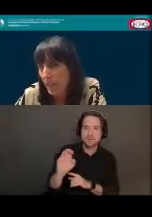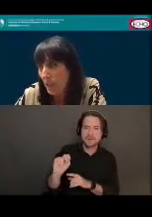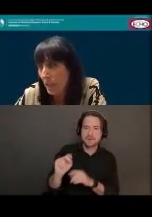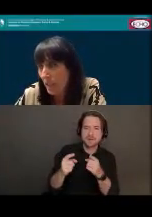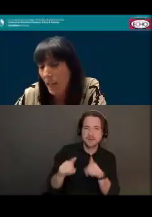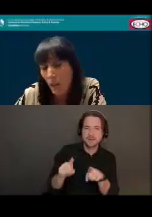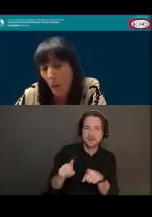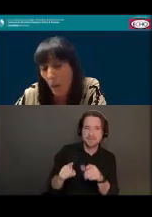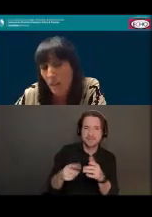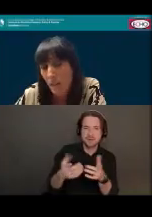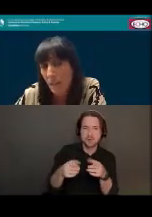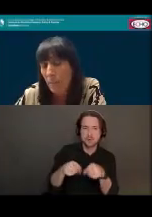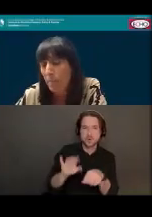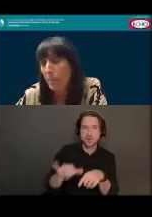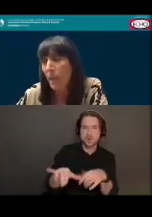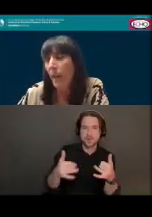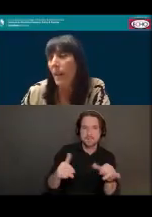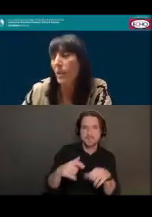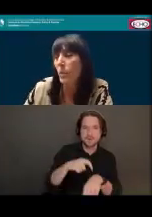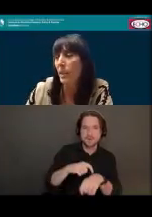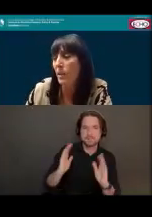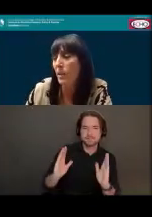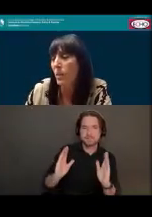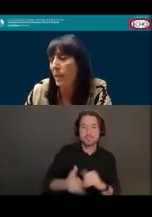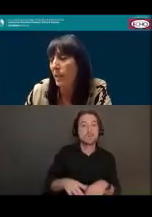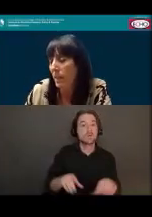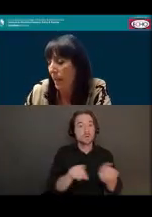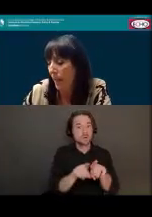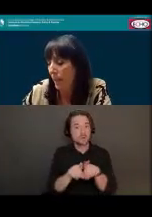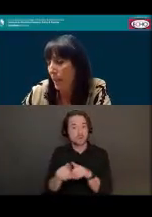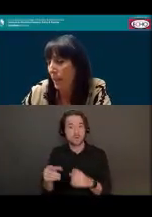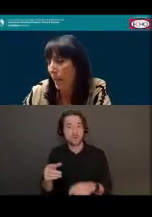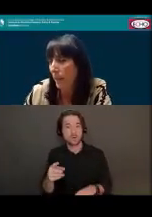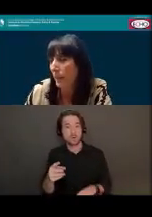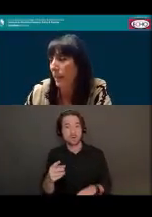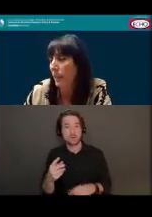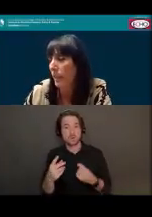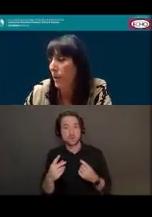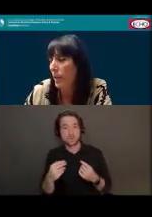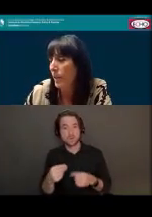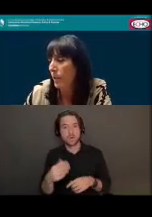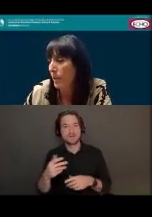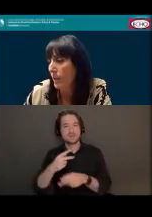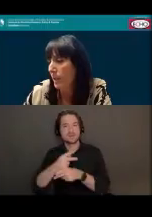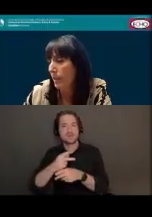sequence as well as what the caregiver or adult does.